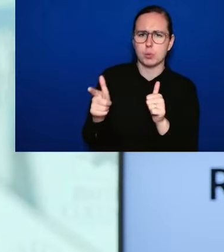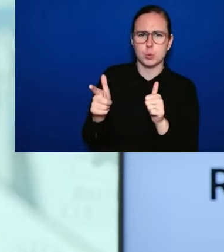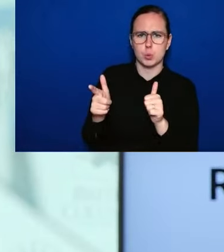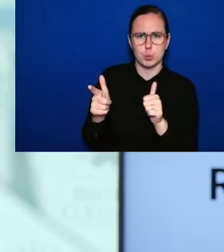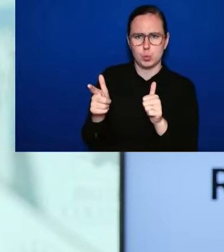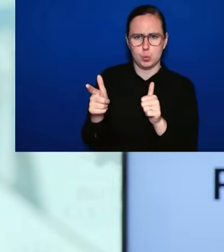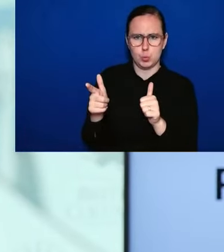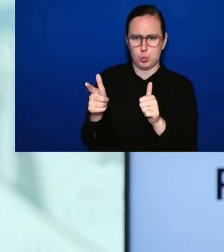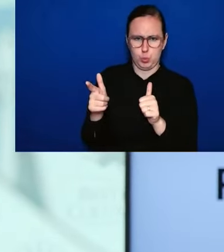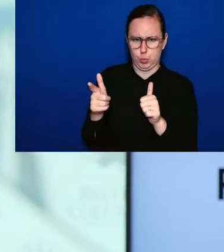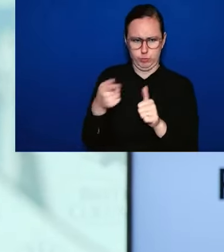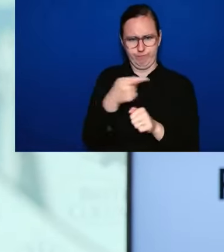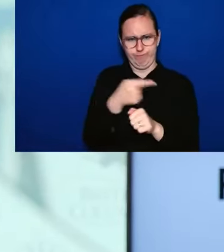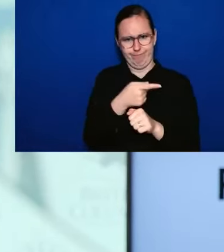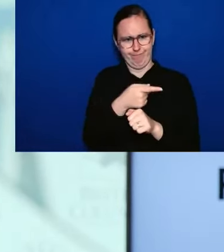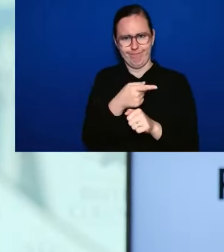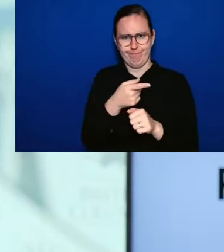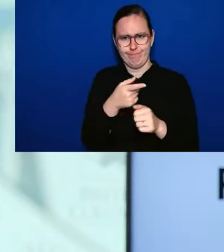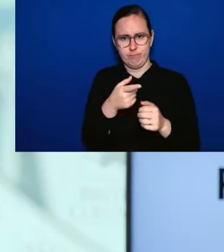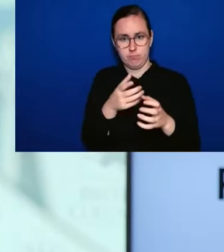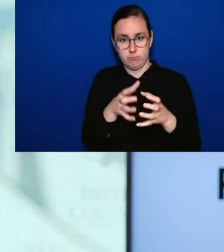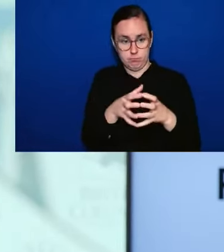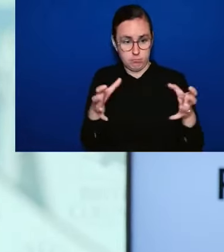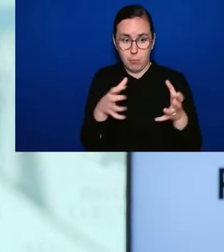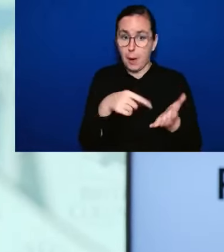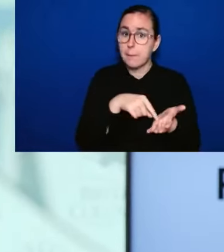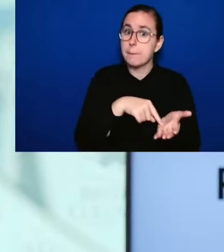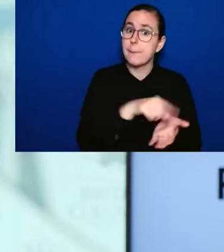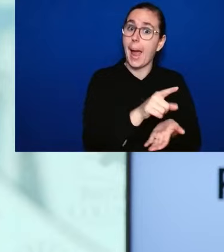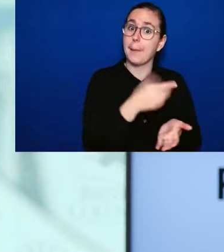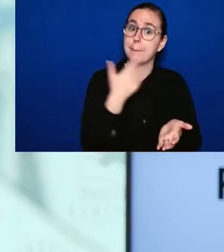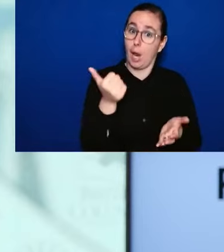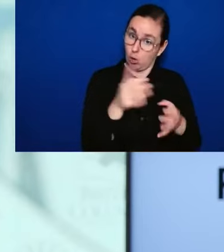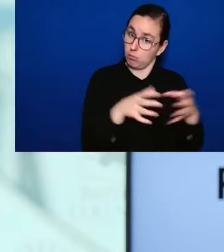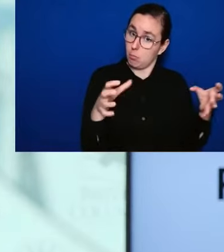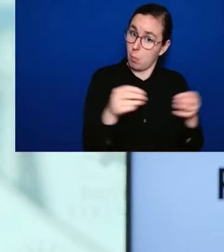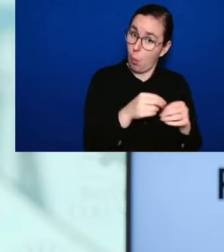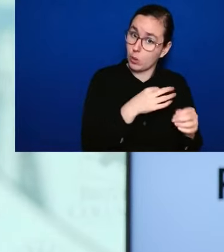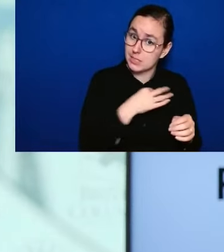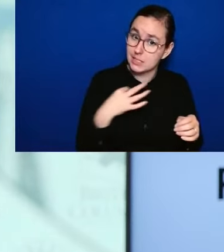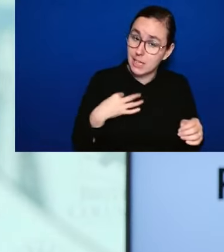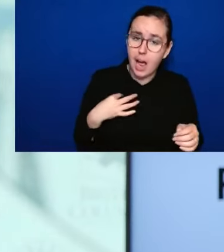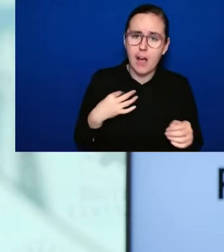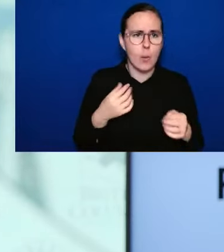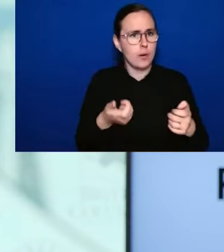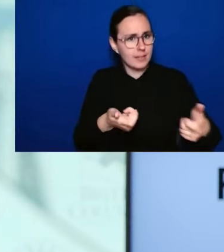people to come back to help with what sounds like you're very concerned could be a really dire